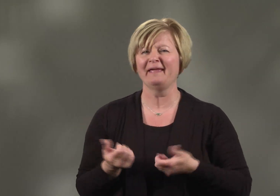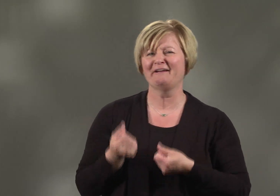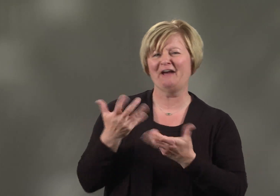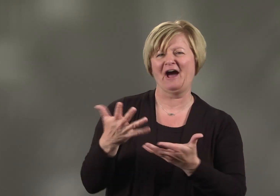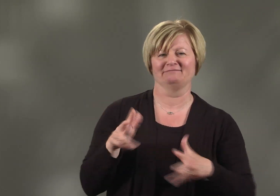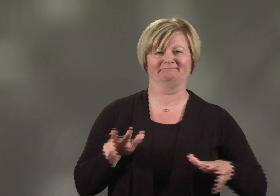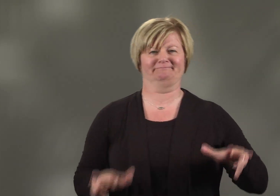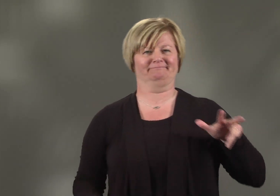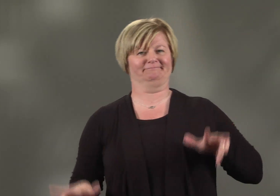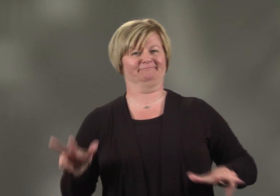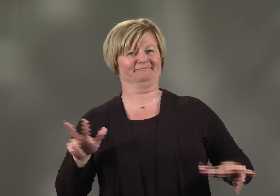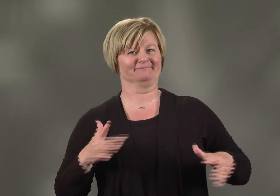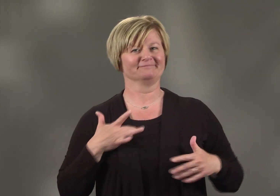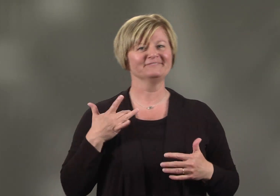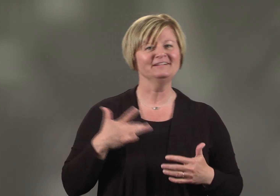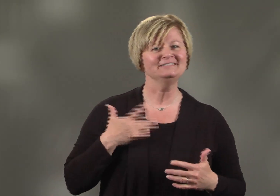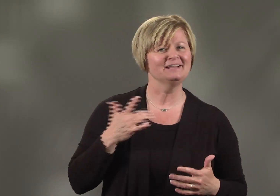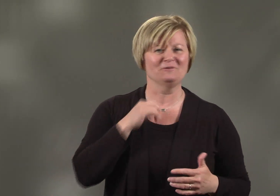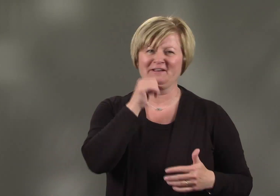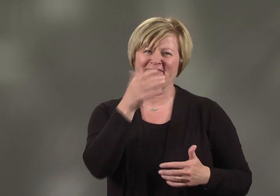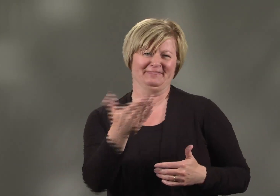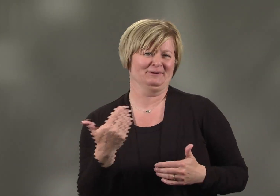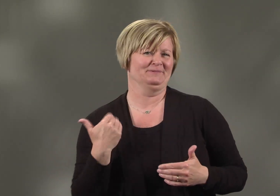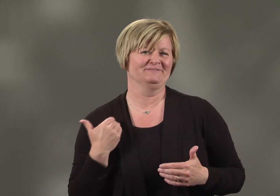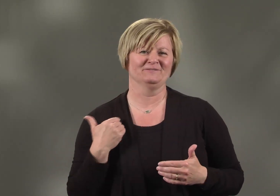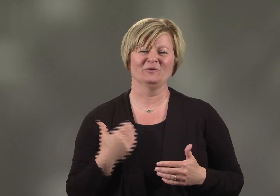may cause awkward feelings that were not there before.